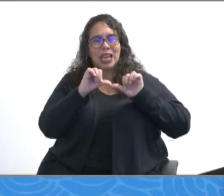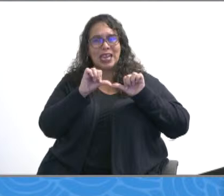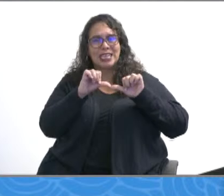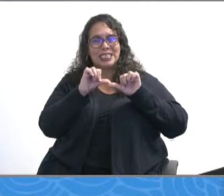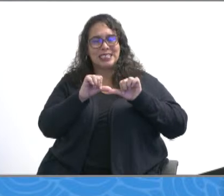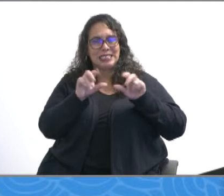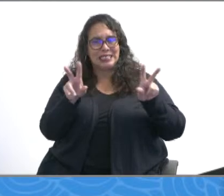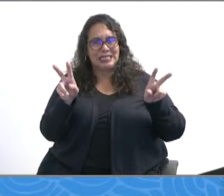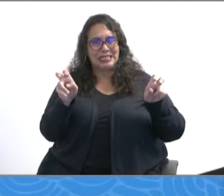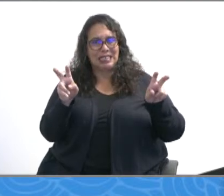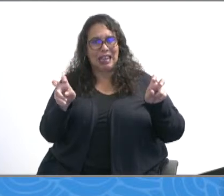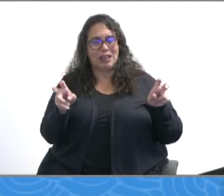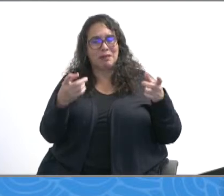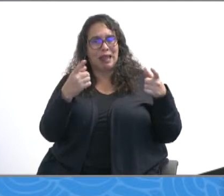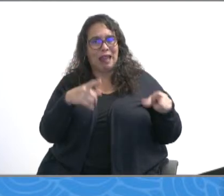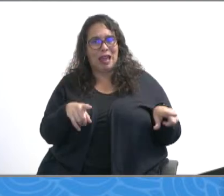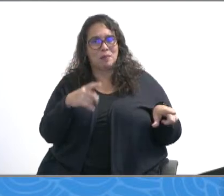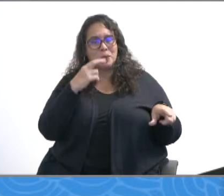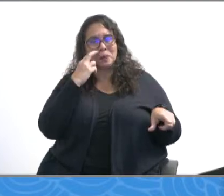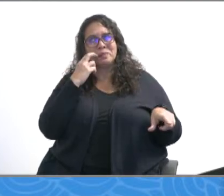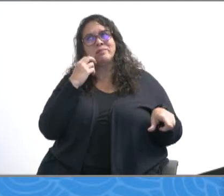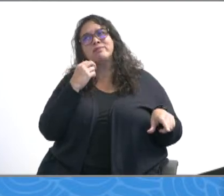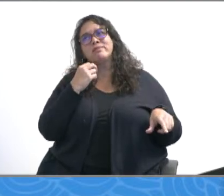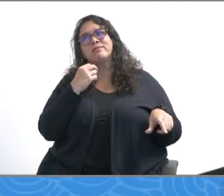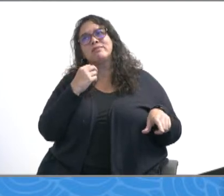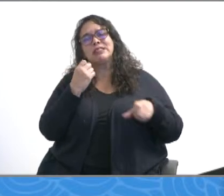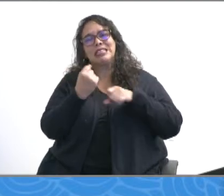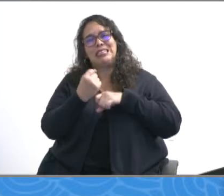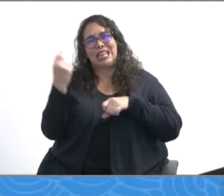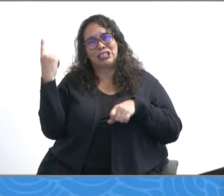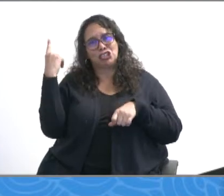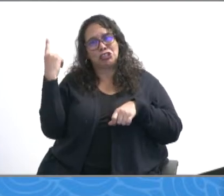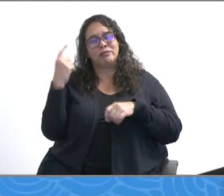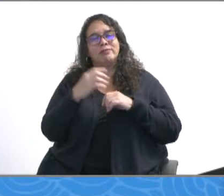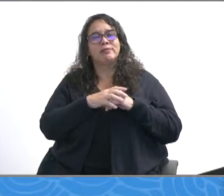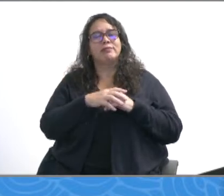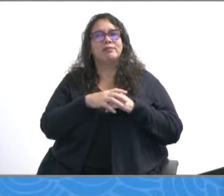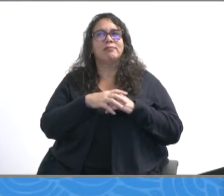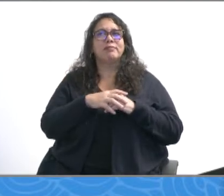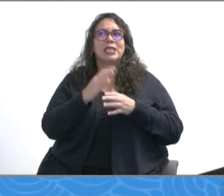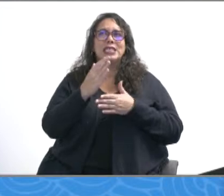that actually happened back a year prior to this, which talks about some guiding questions